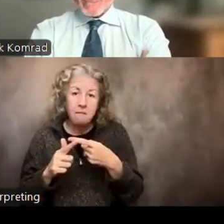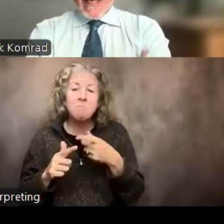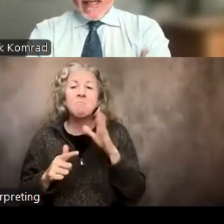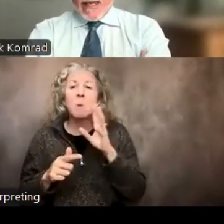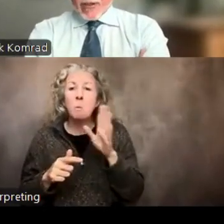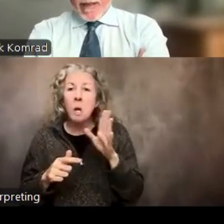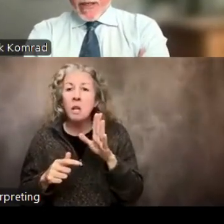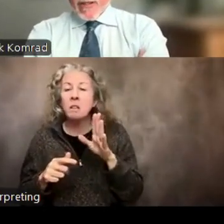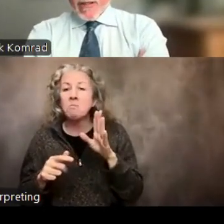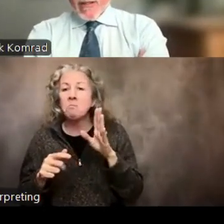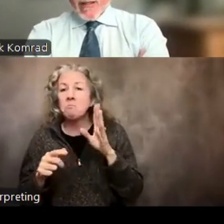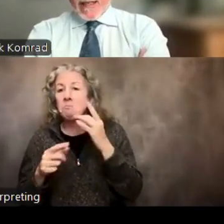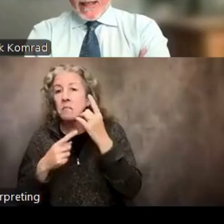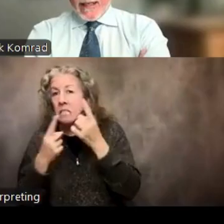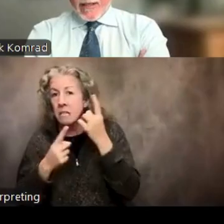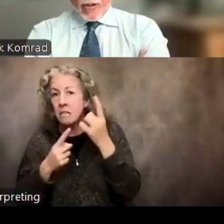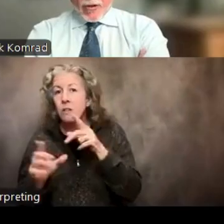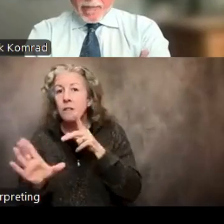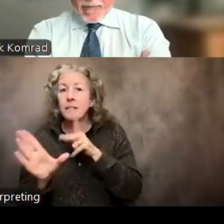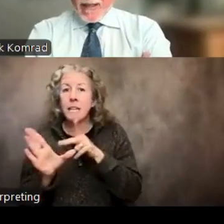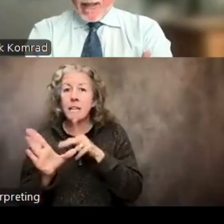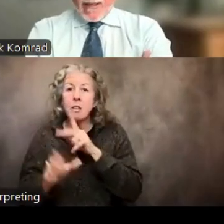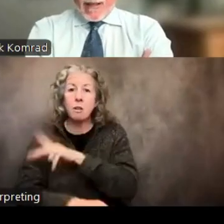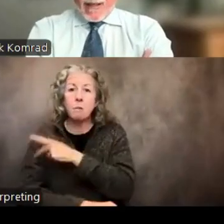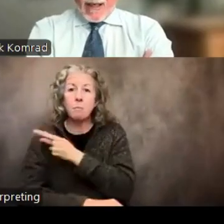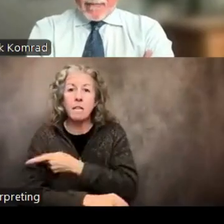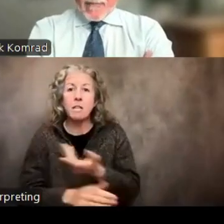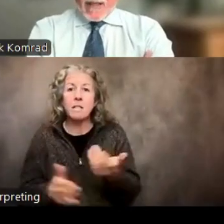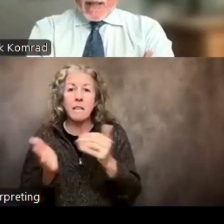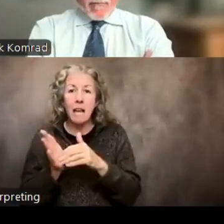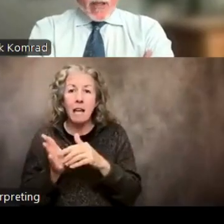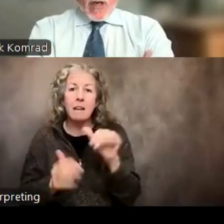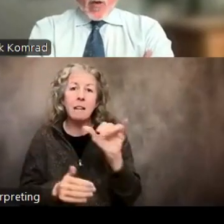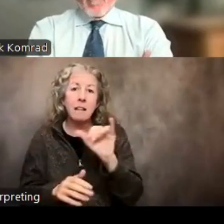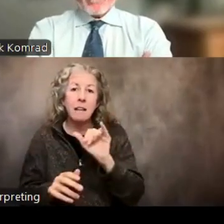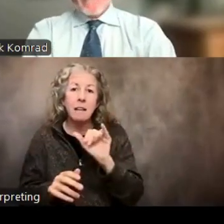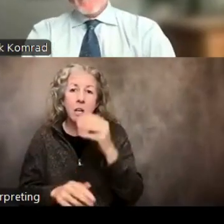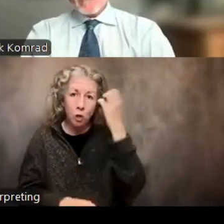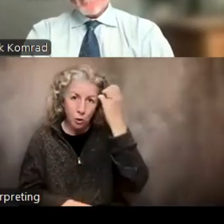psychiatric patients like in Europe. Meanwhile, we'll develop